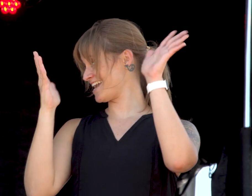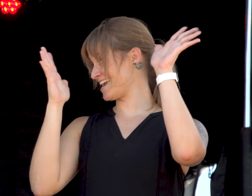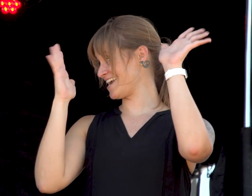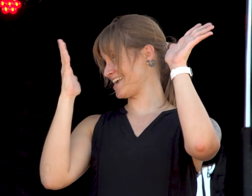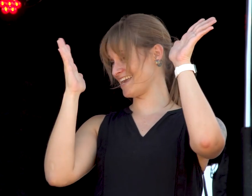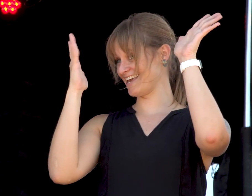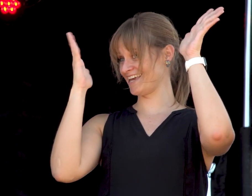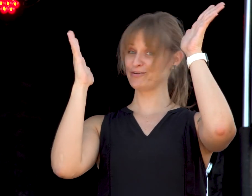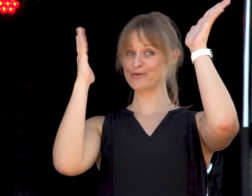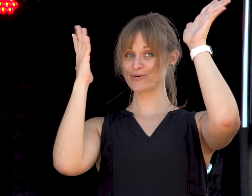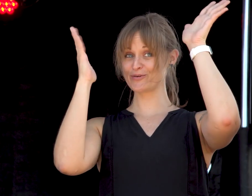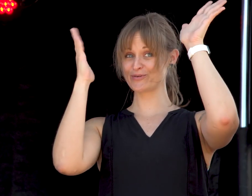Yay, Jessica!